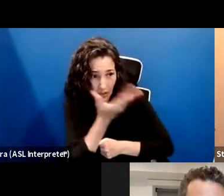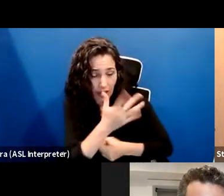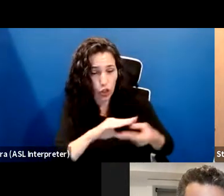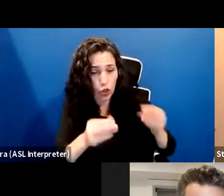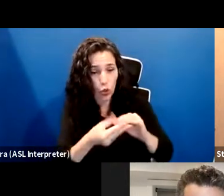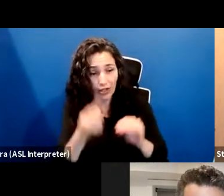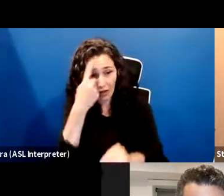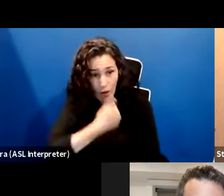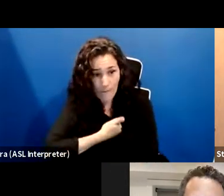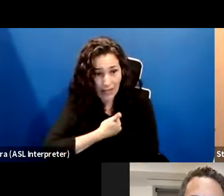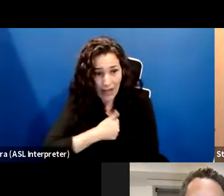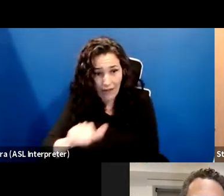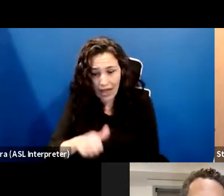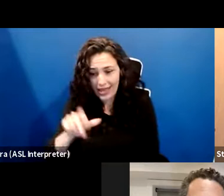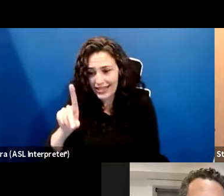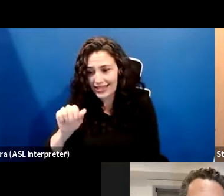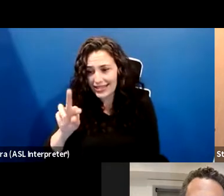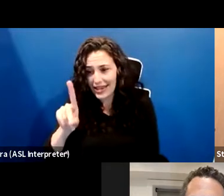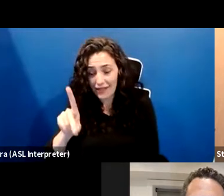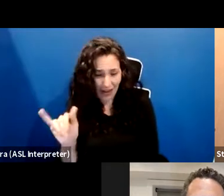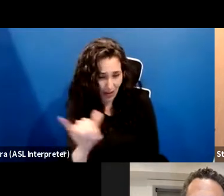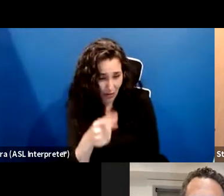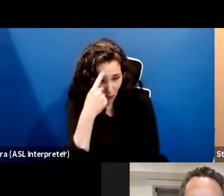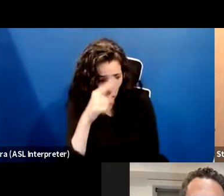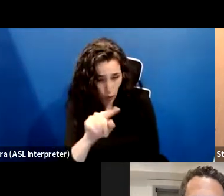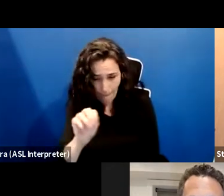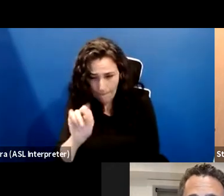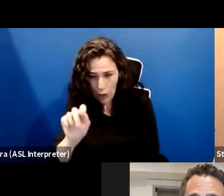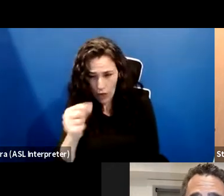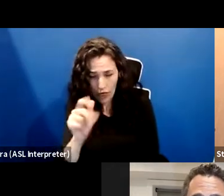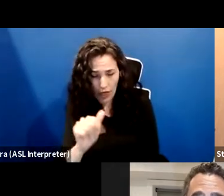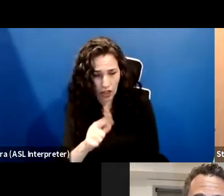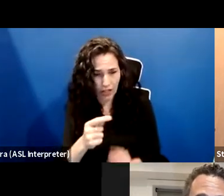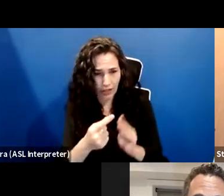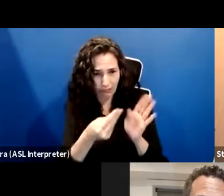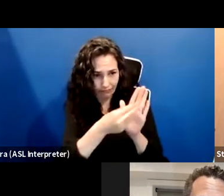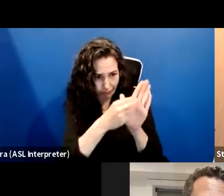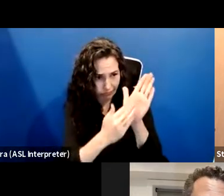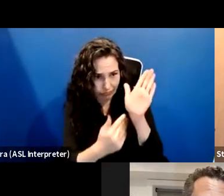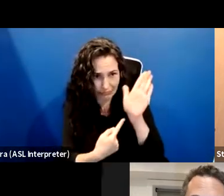and I'm sure for you Mirtha, like just chronicling this and having it even for my children to see.